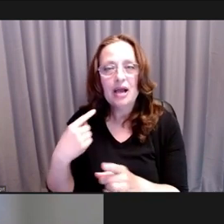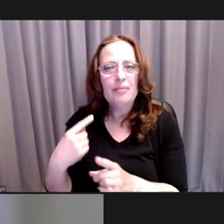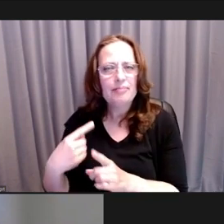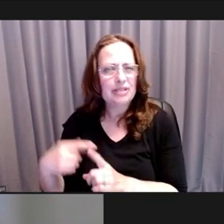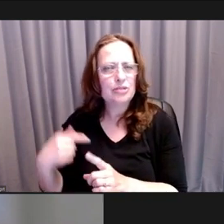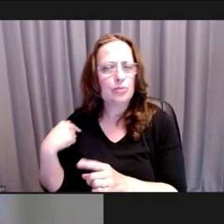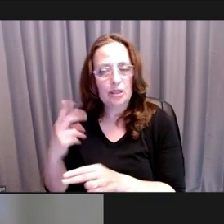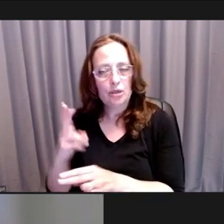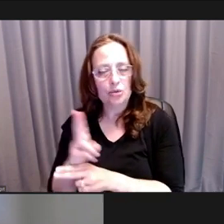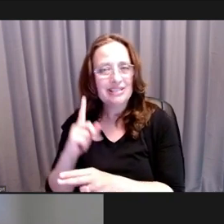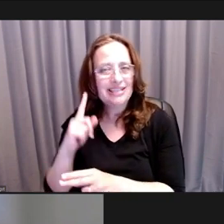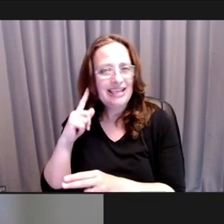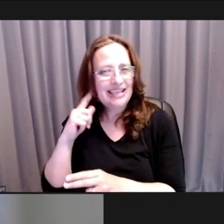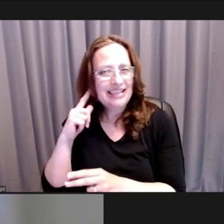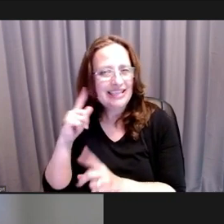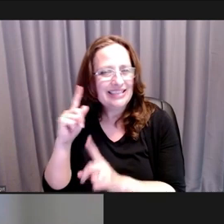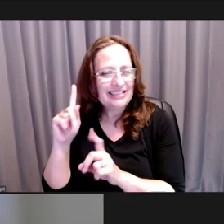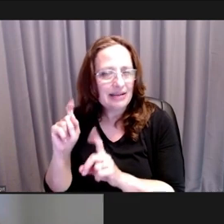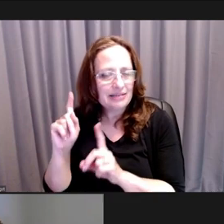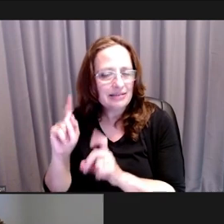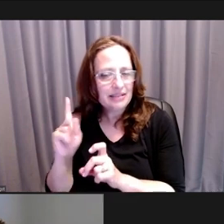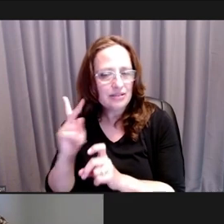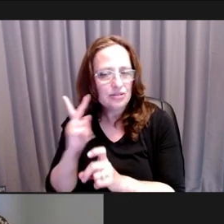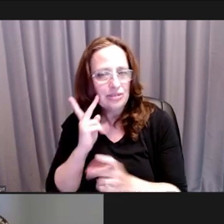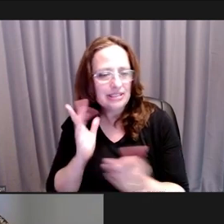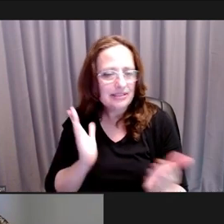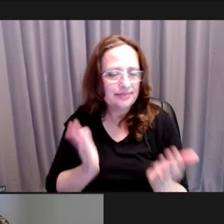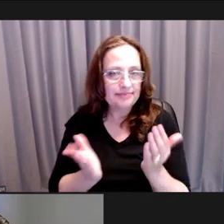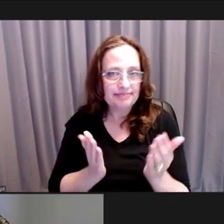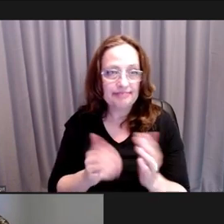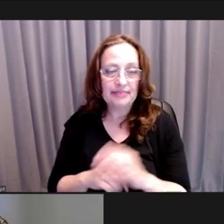It's certainly not immediate, in the sense that it takes a while to get some of these tests back.